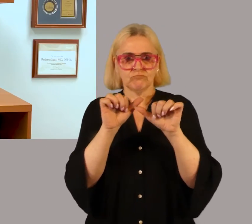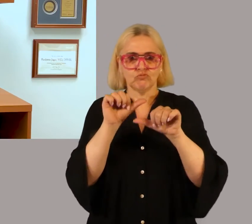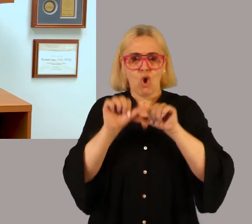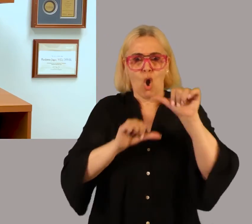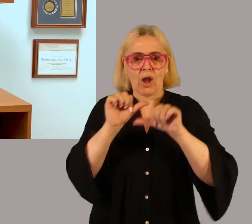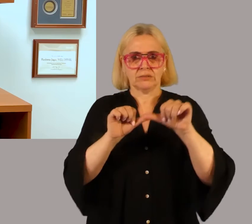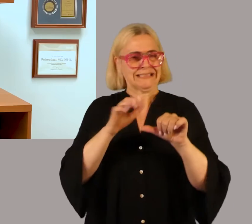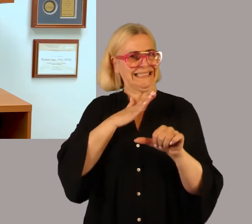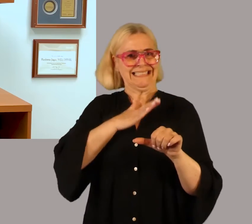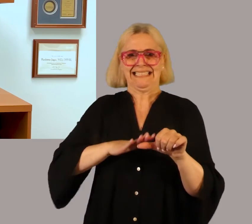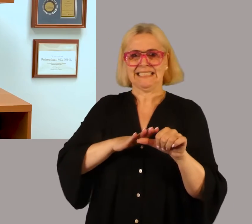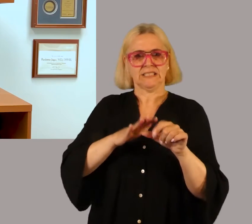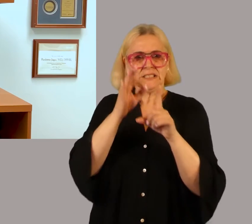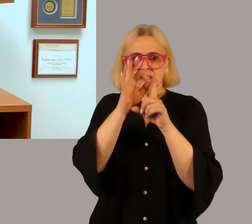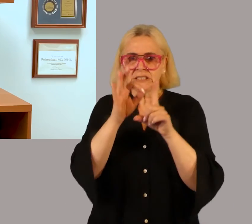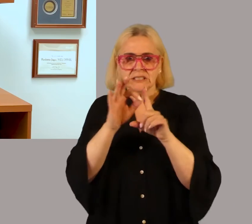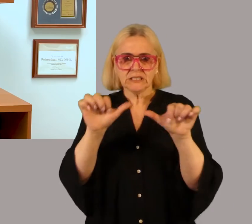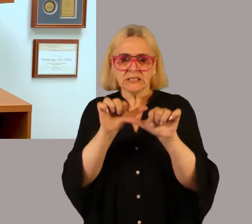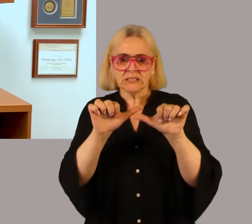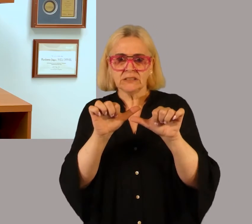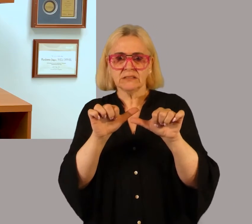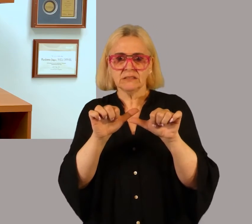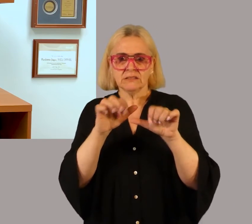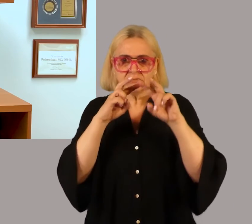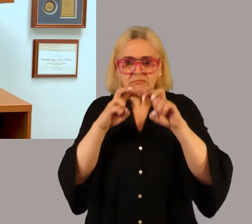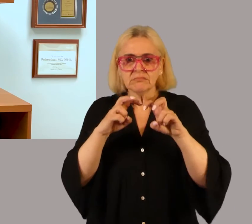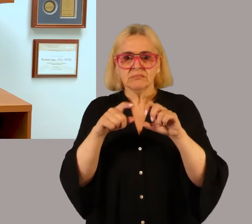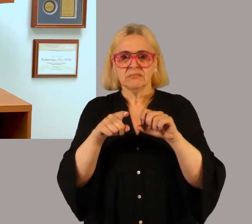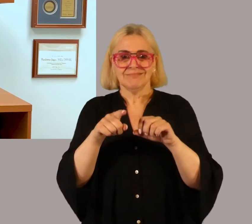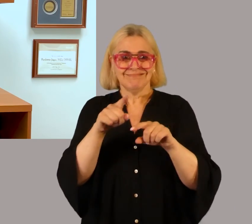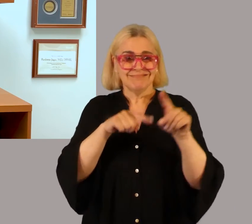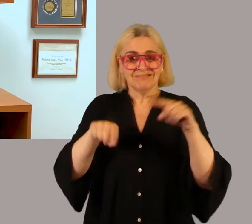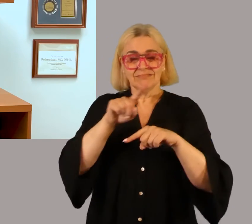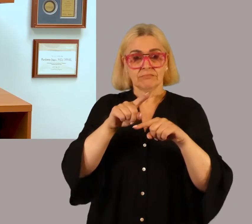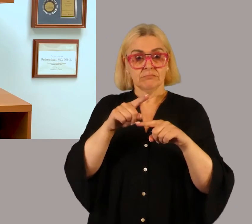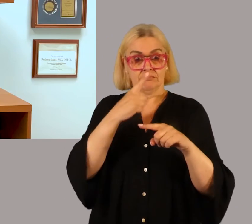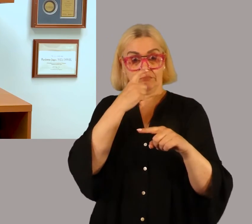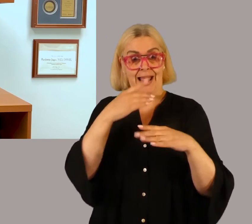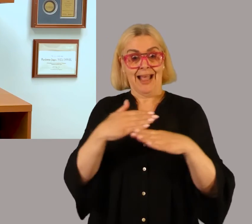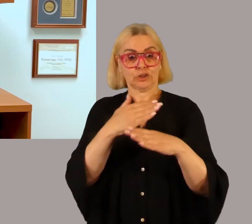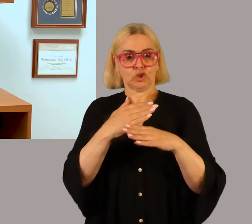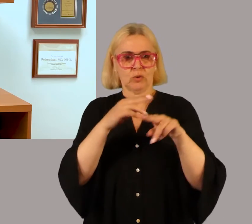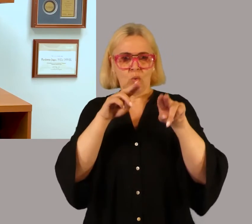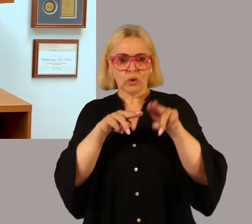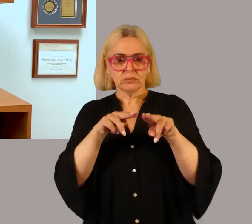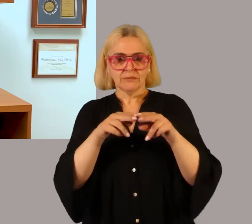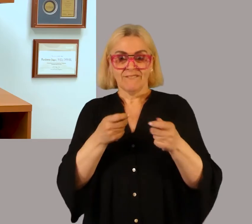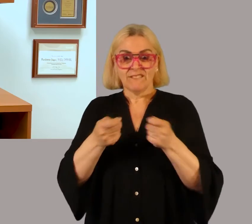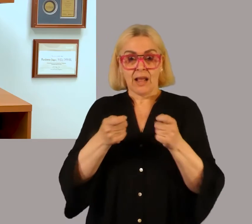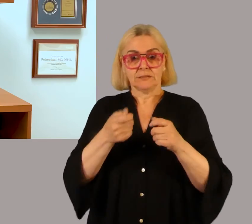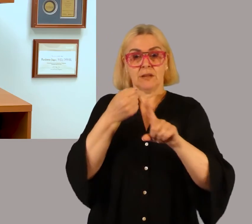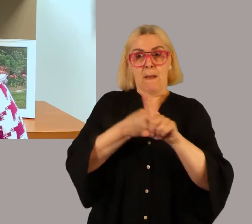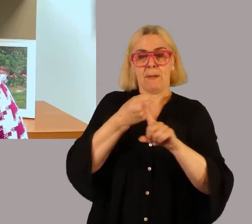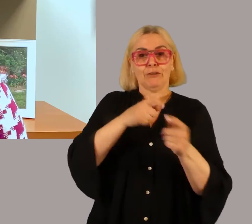are also needed, designed to be actionable, auditable, and to facilitate lobbying for change.